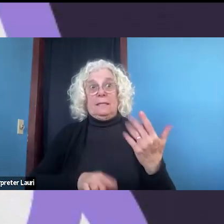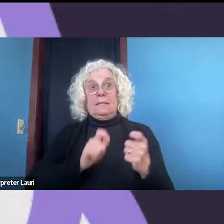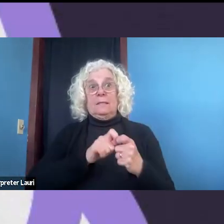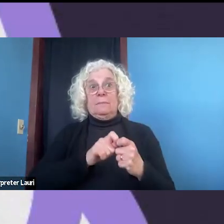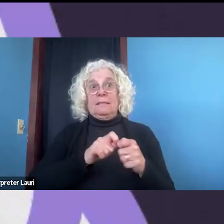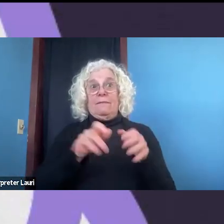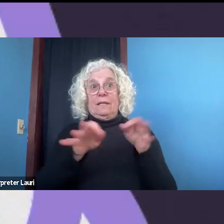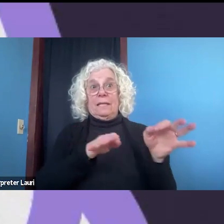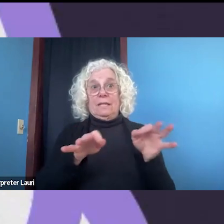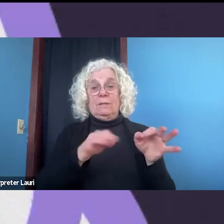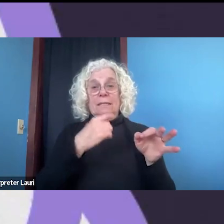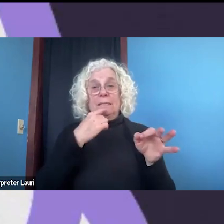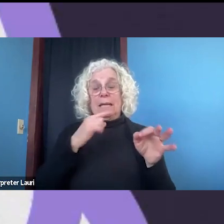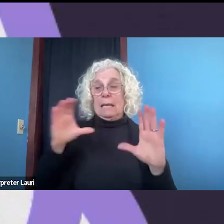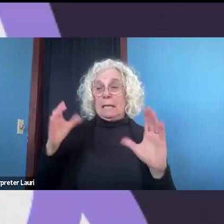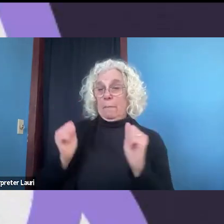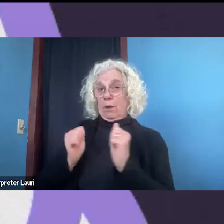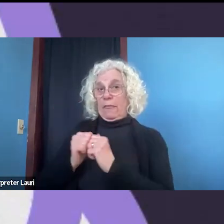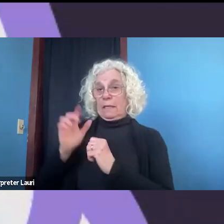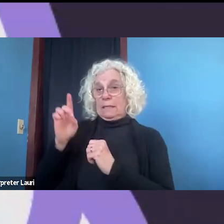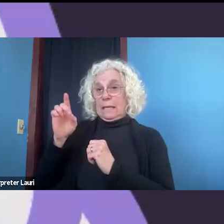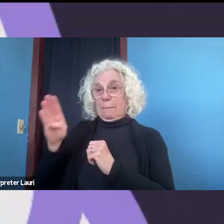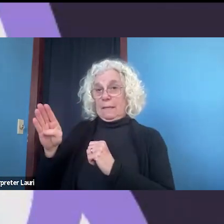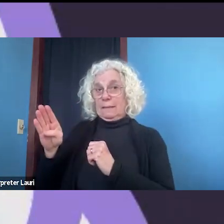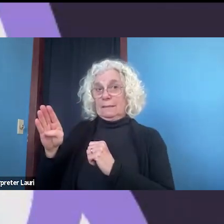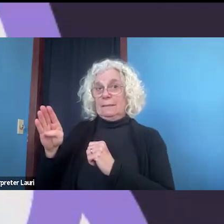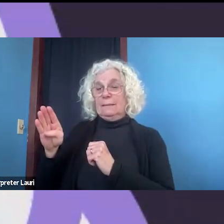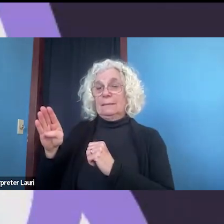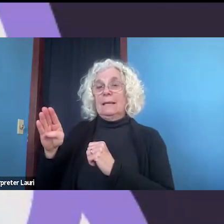with our historic database and state art agencies, many of which